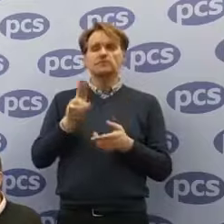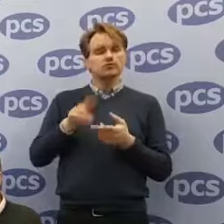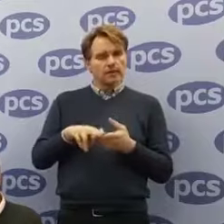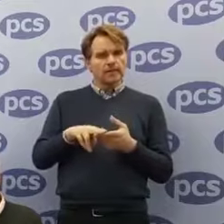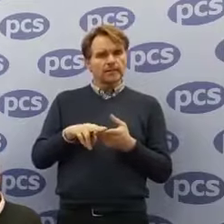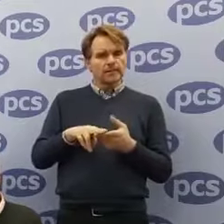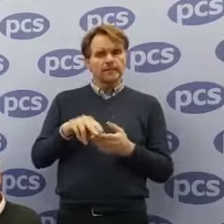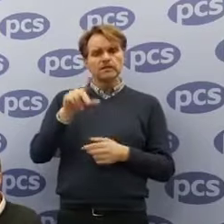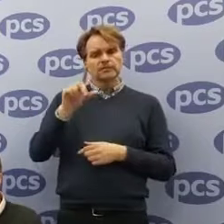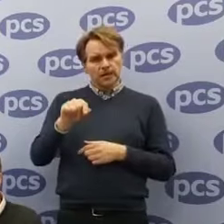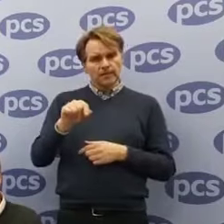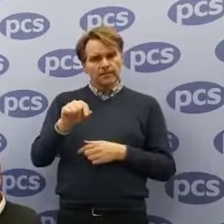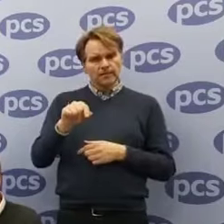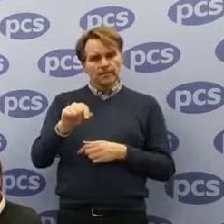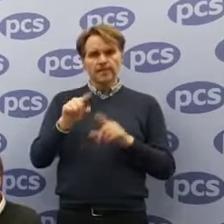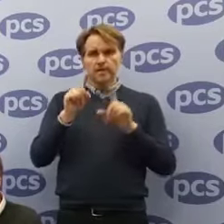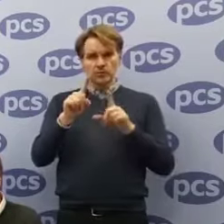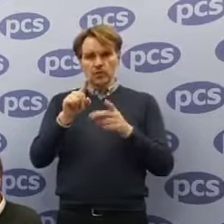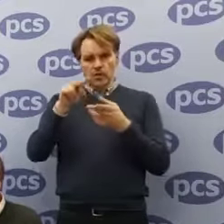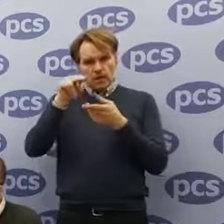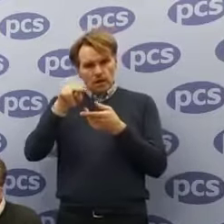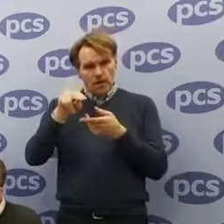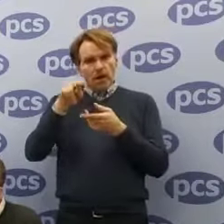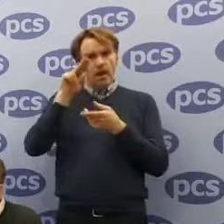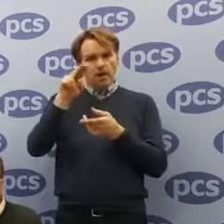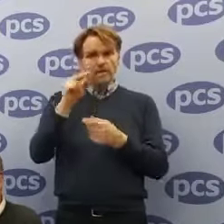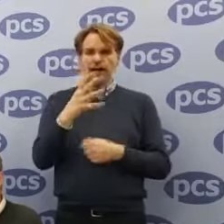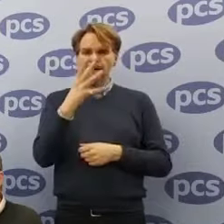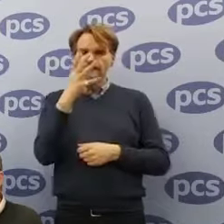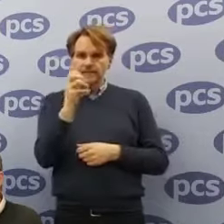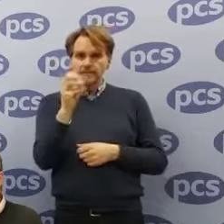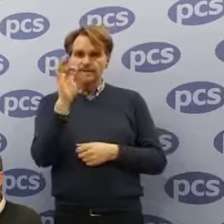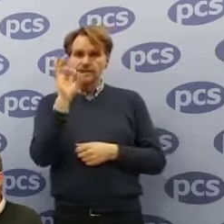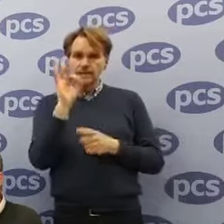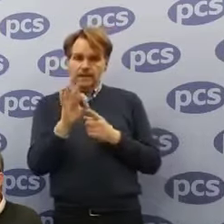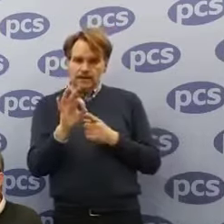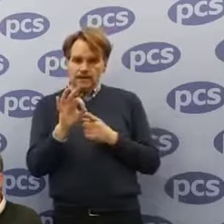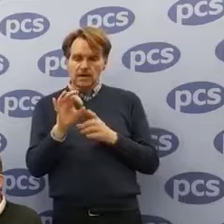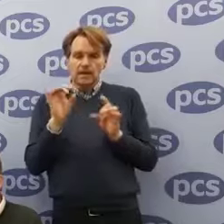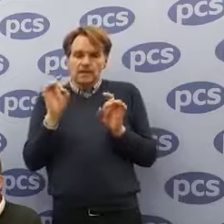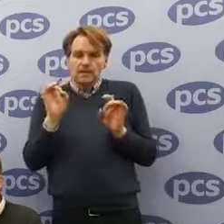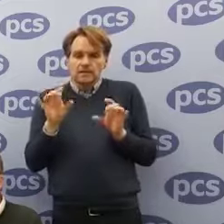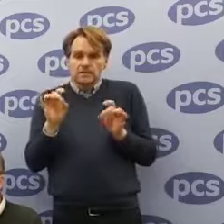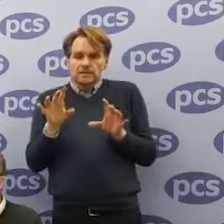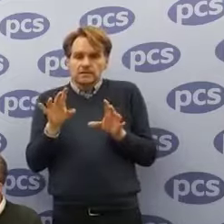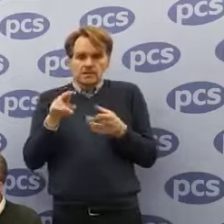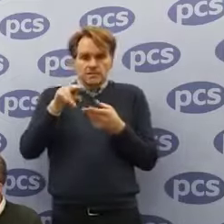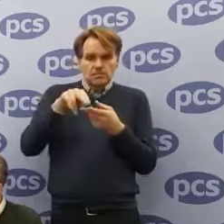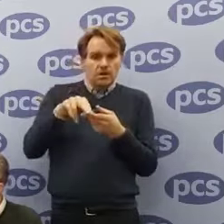proposing a very modest increase, 50p, but that that increase can only go into the